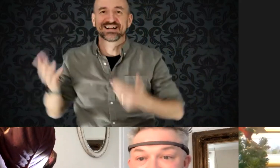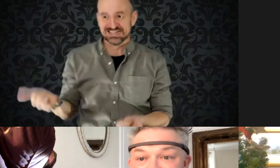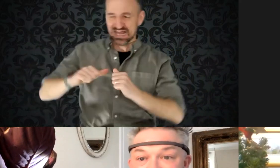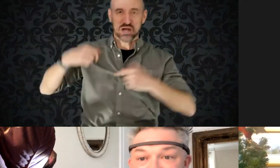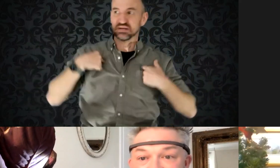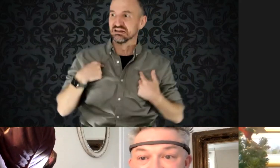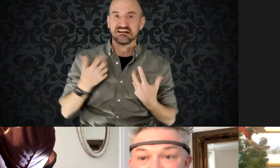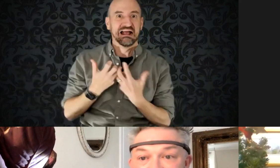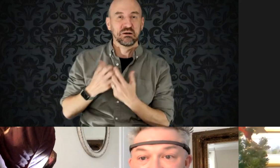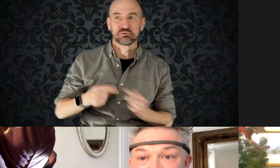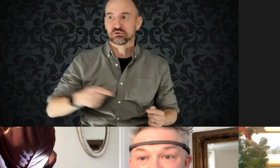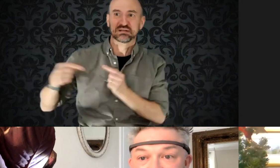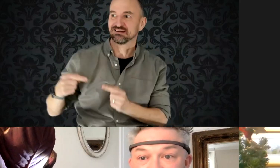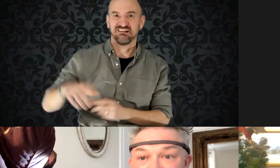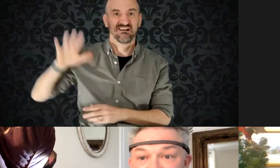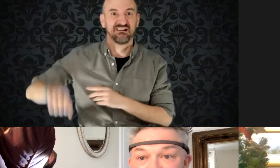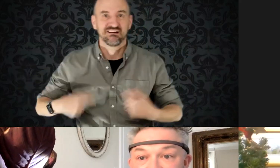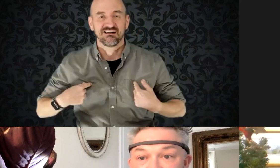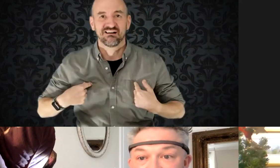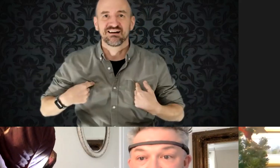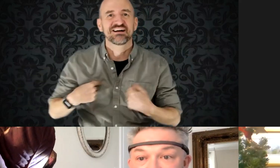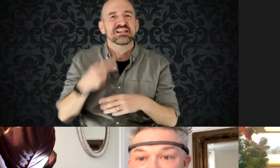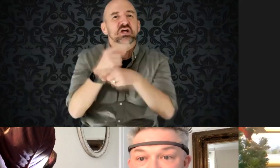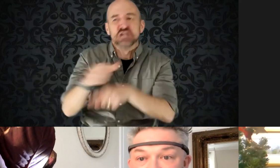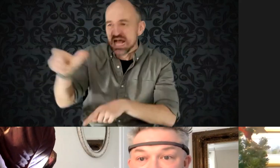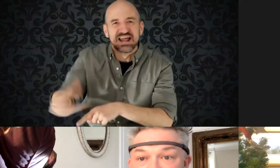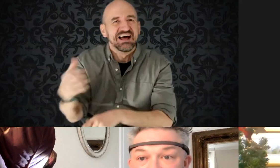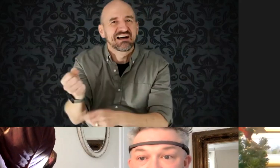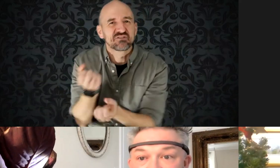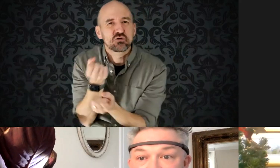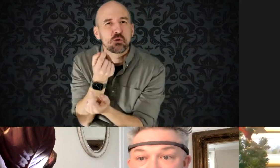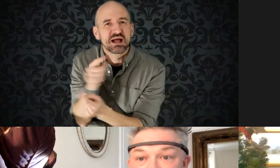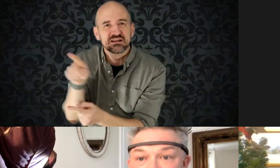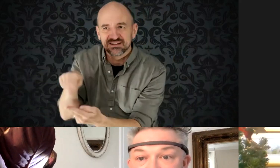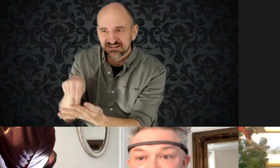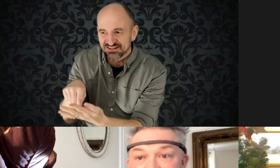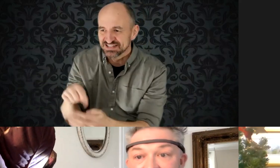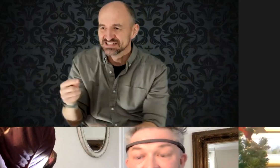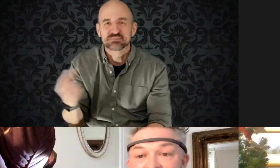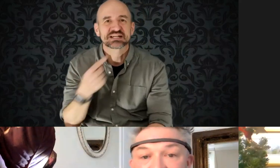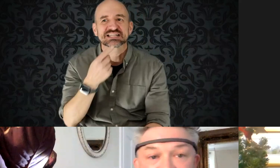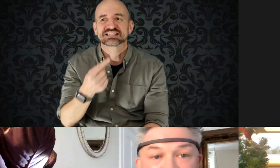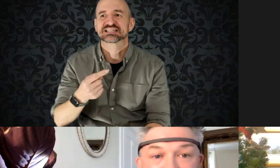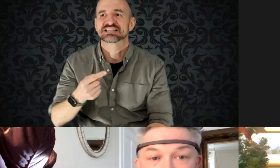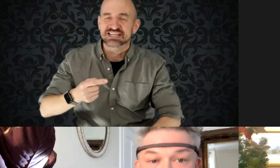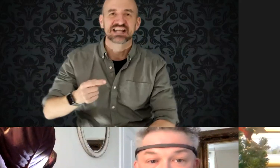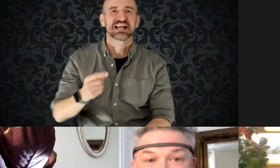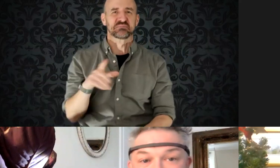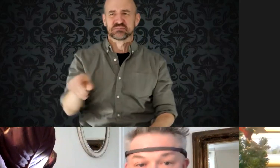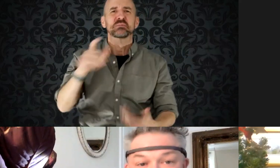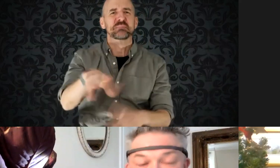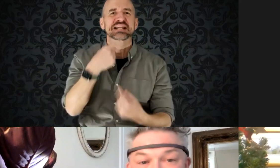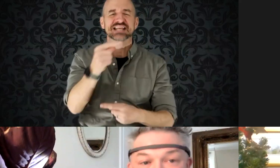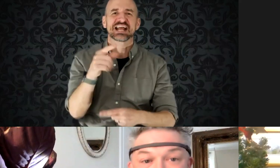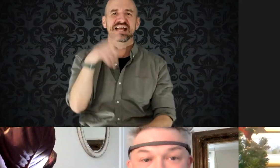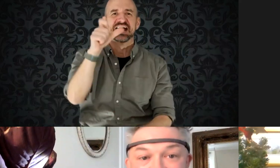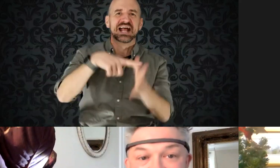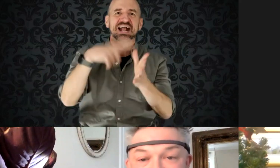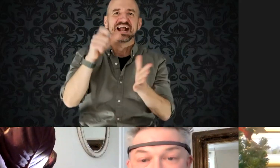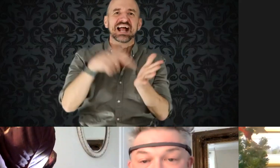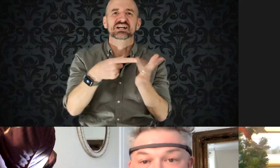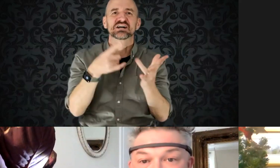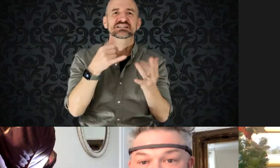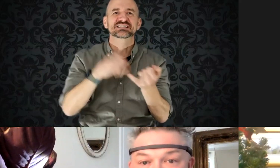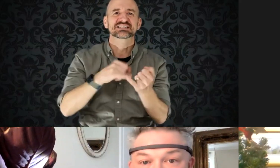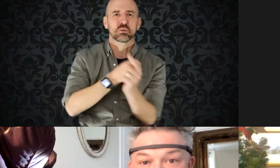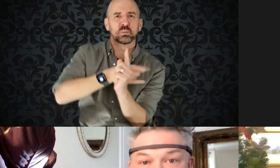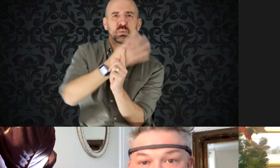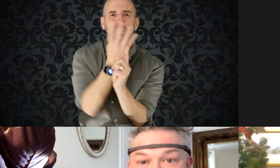unique way. Thank you. MICHELLE WILLIAMS: